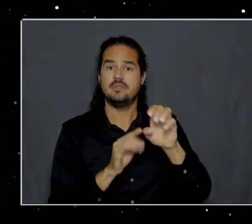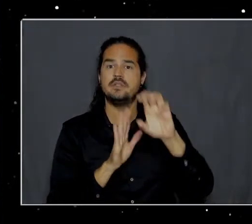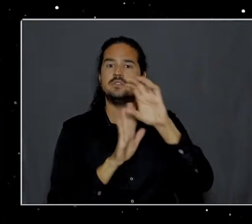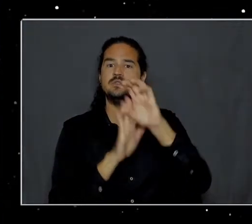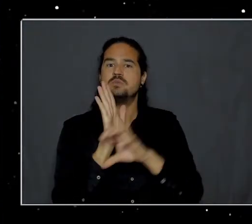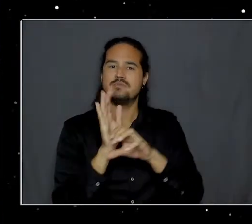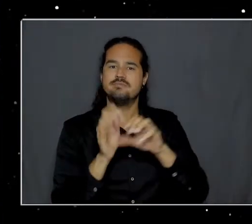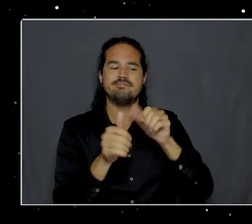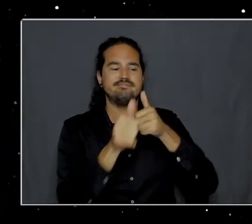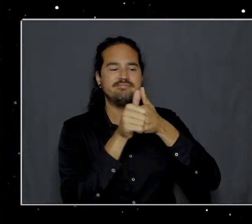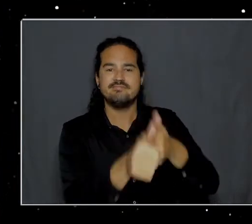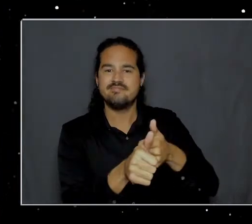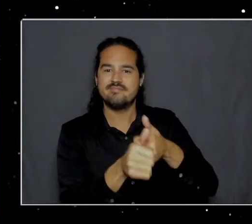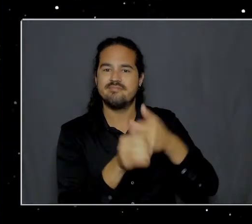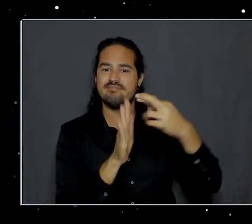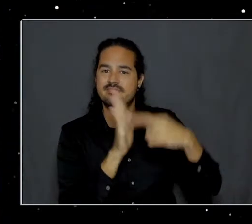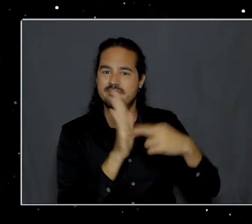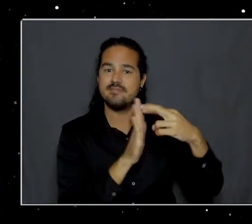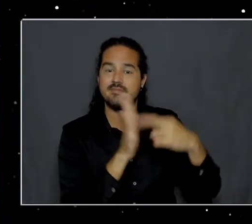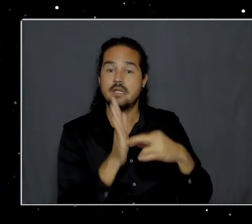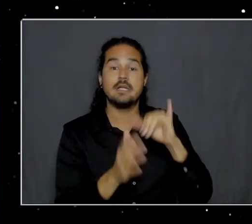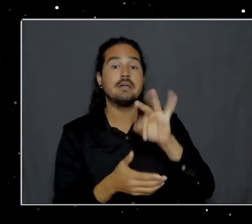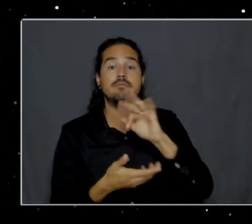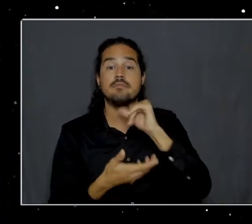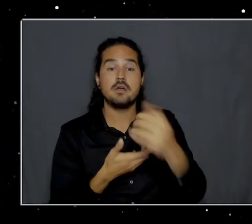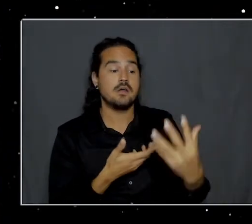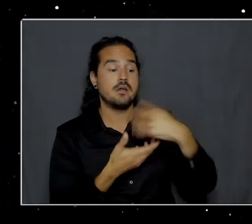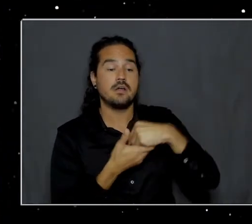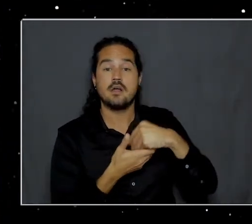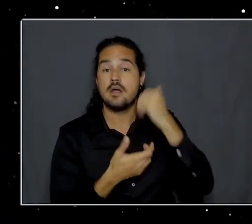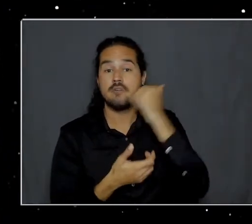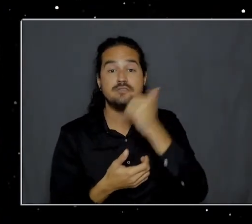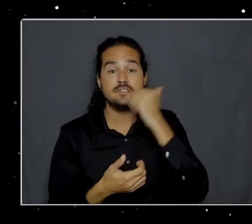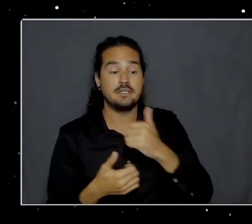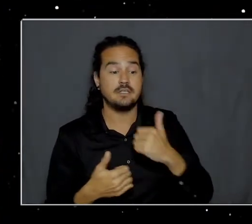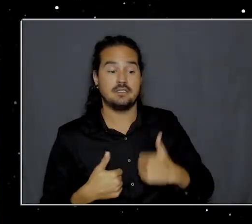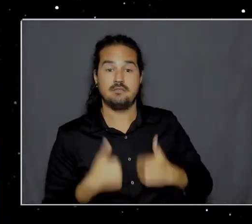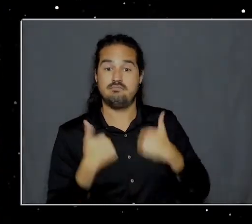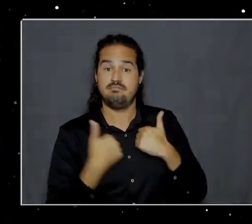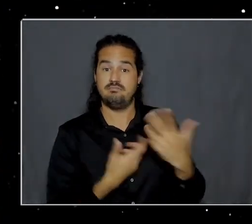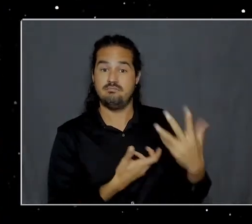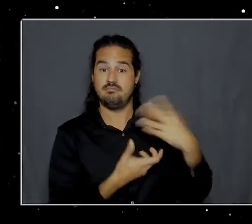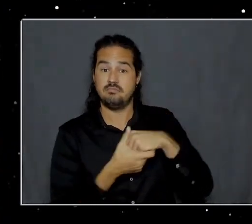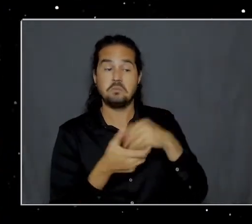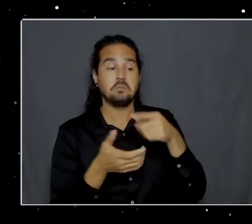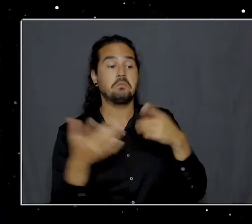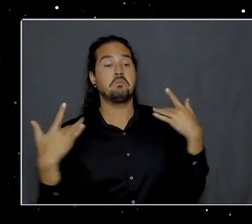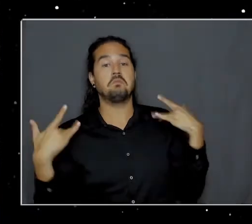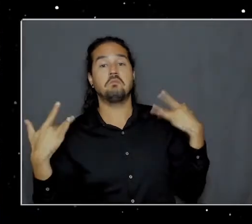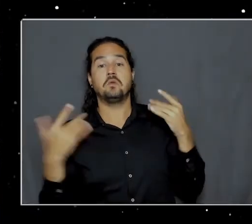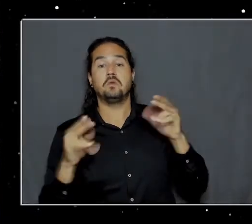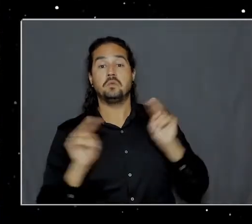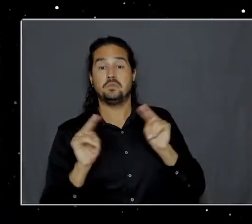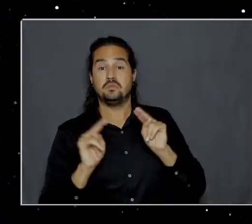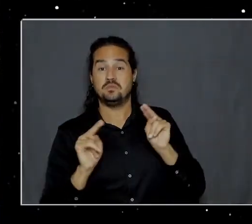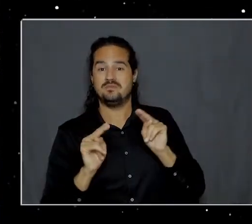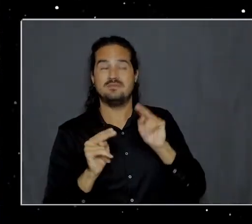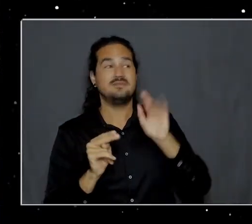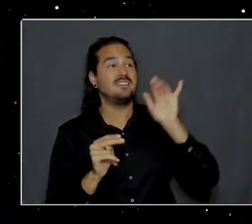AND IF WE DON'T LIVE THOSE